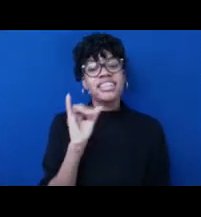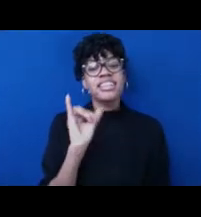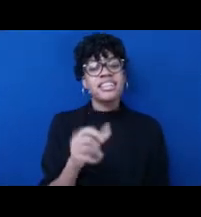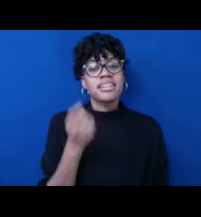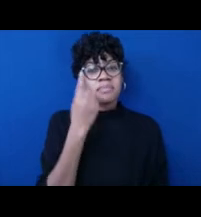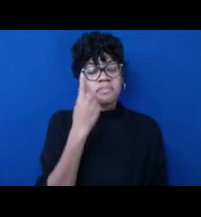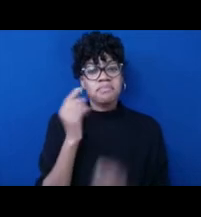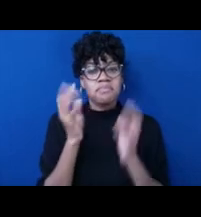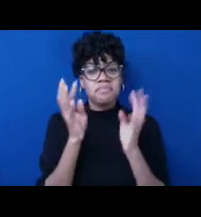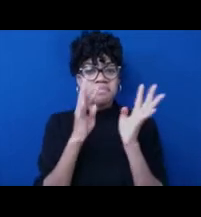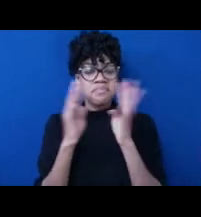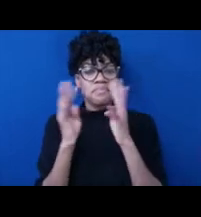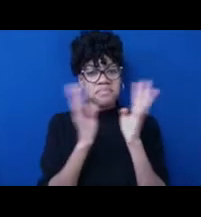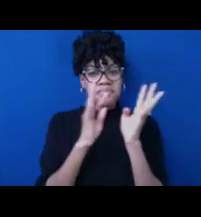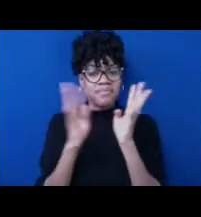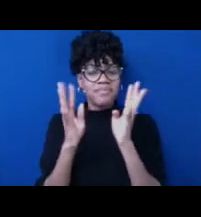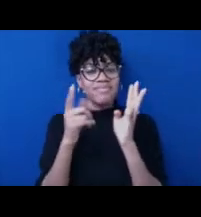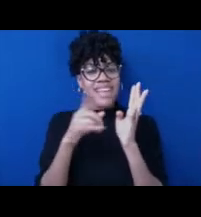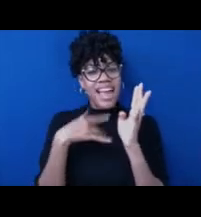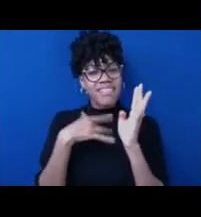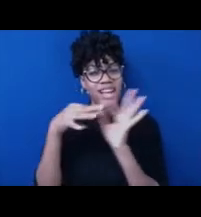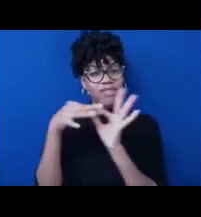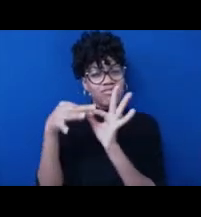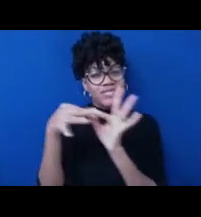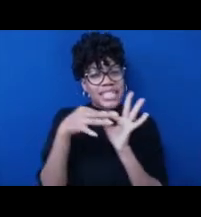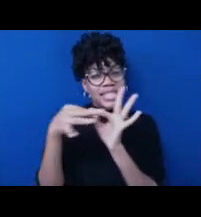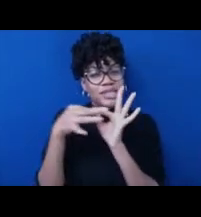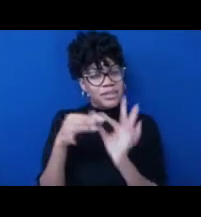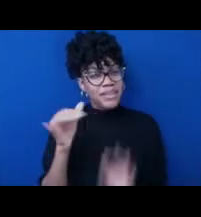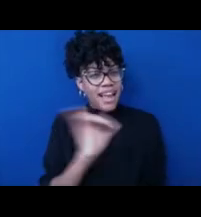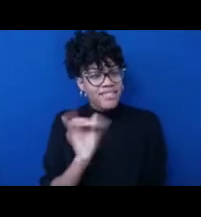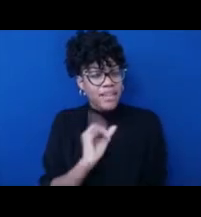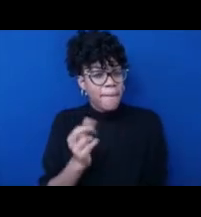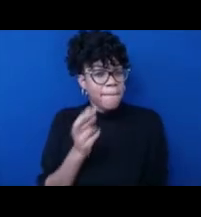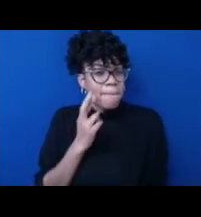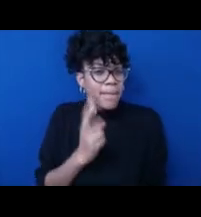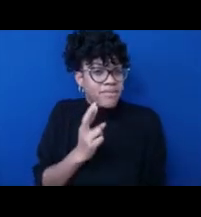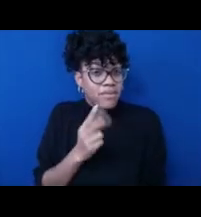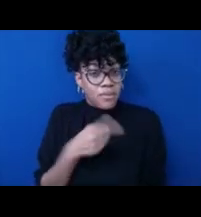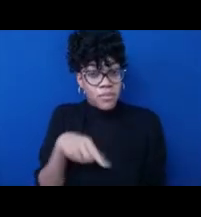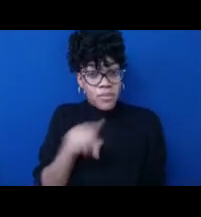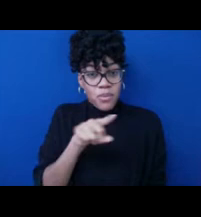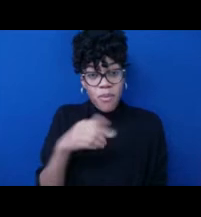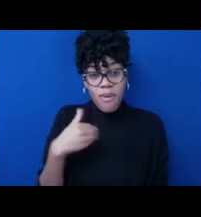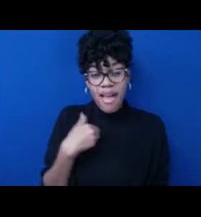It's kind of like a BFF. Do any of you have a BFF, a best friends forever?